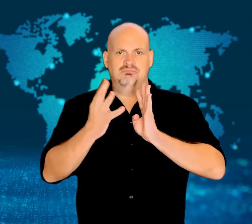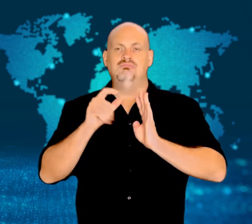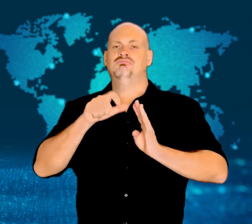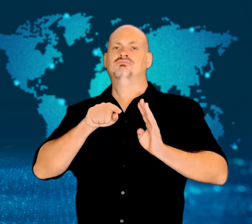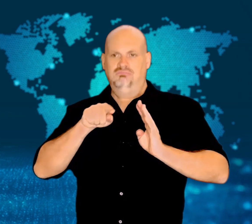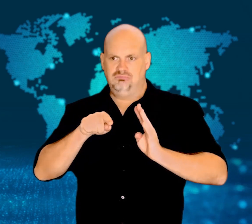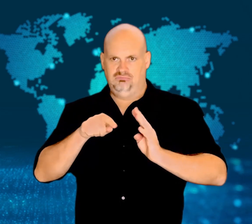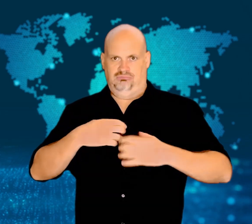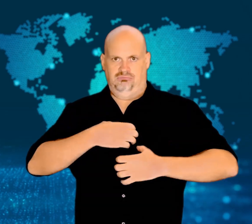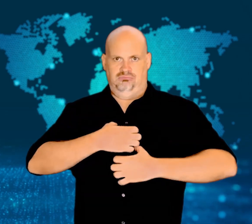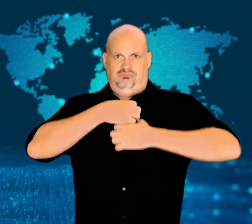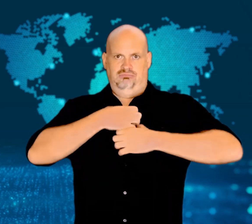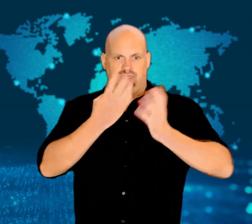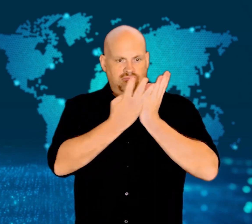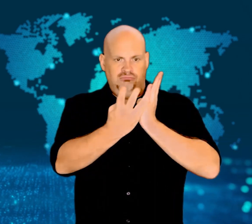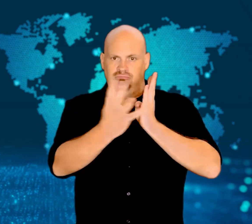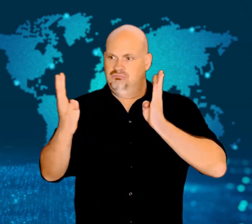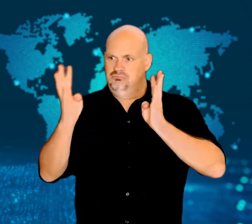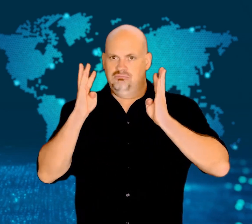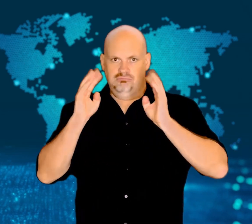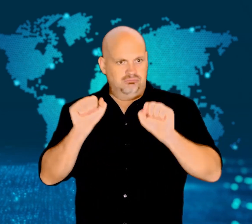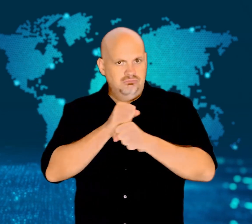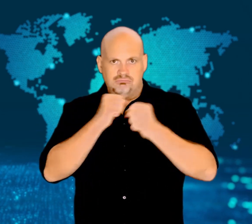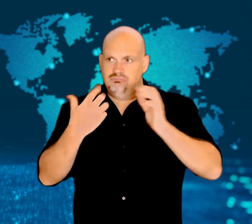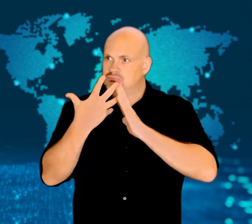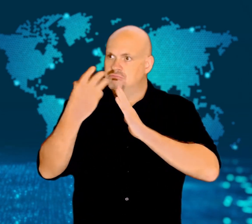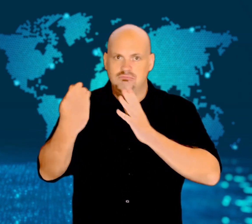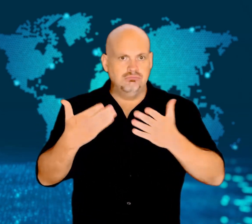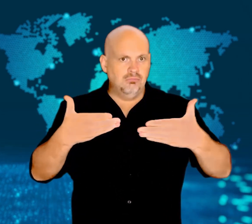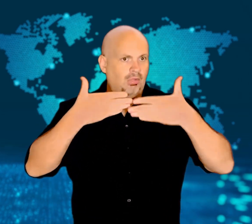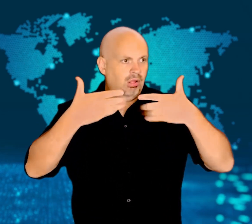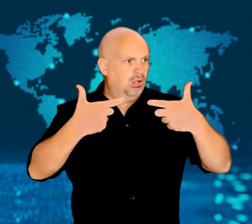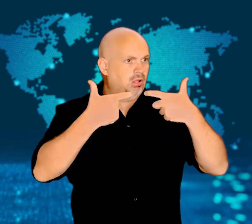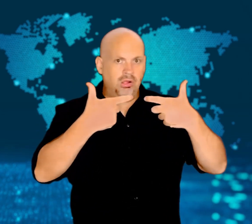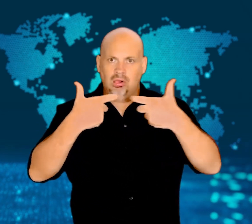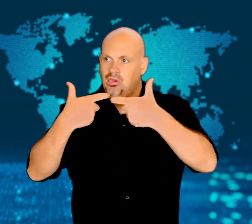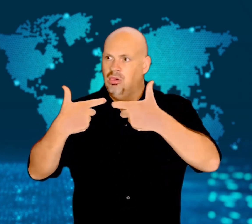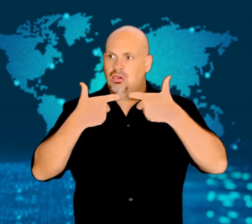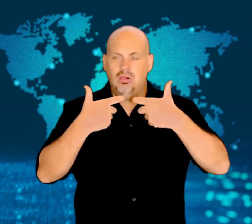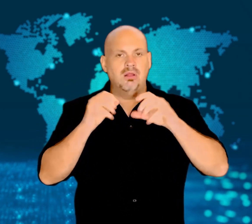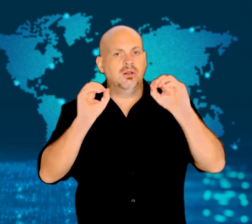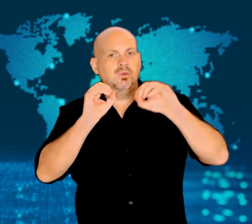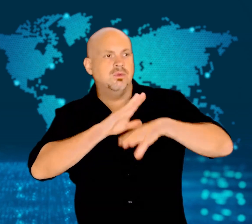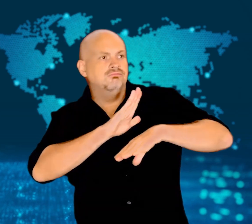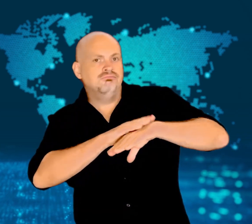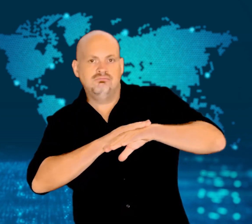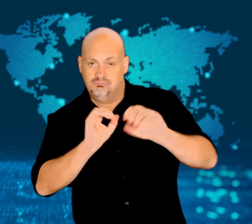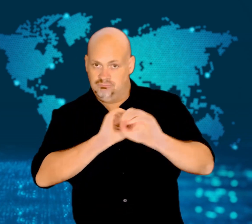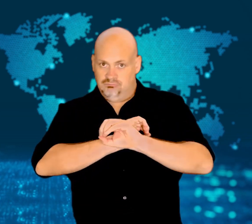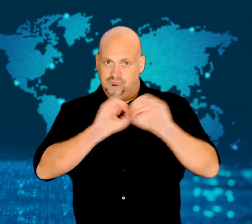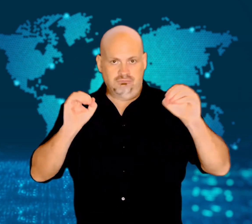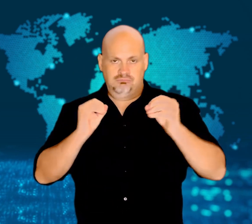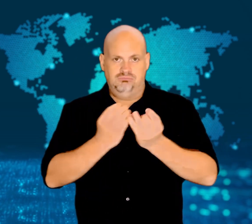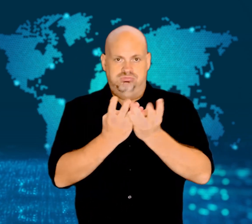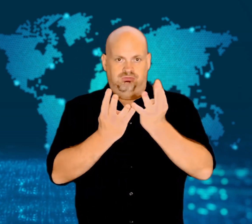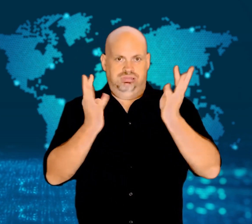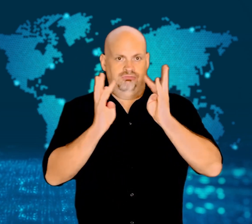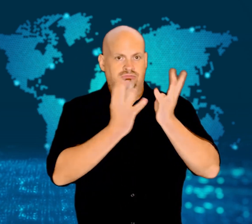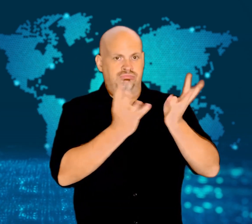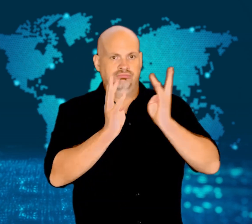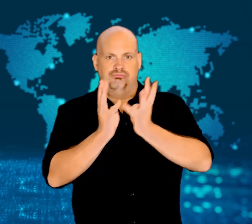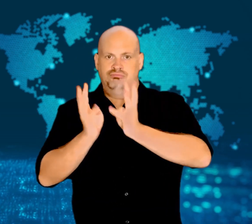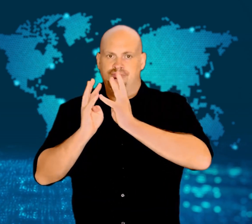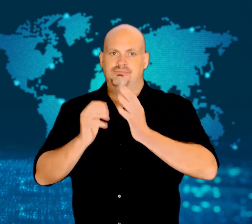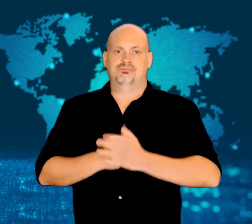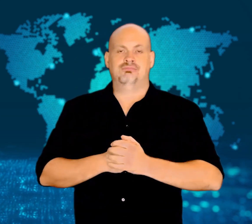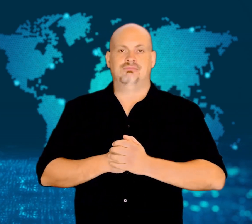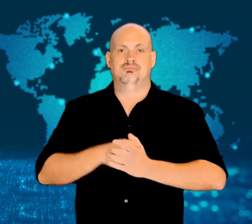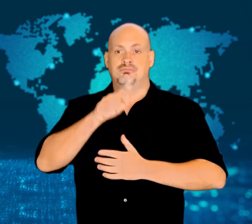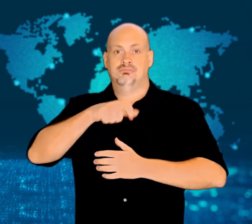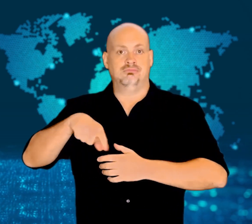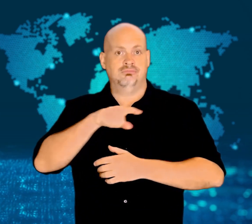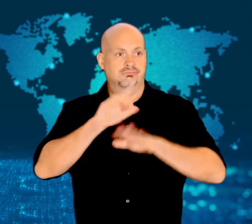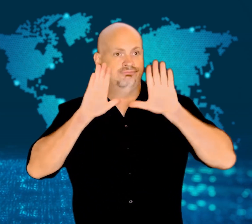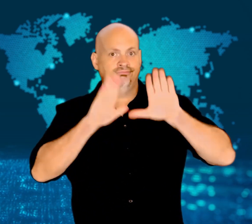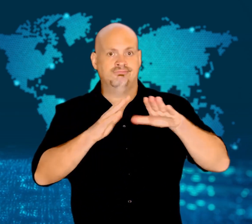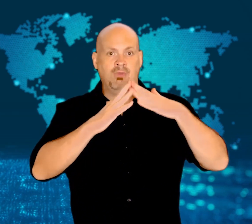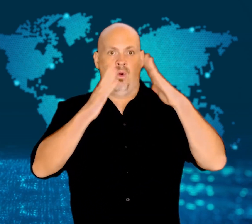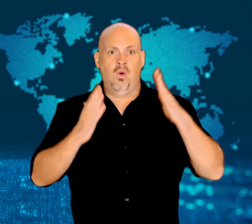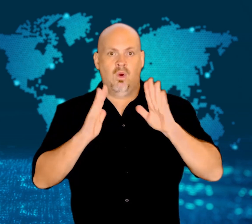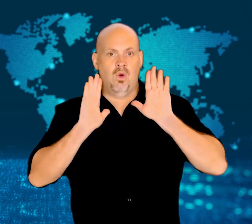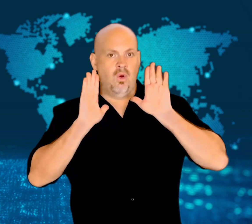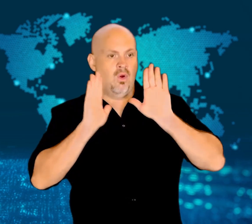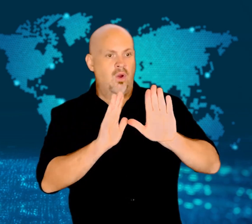People inside the buildings are locked up so they cannot